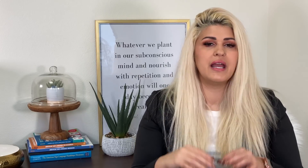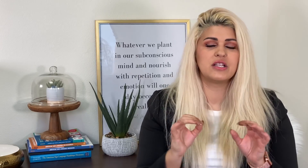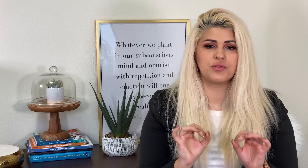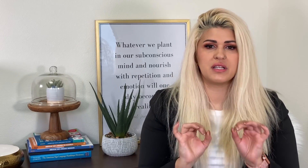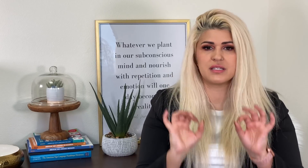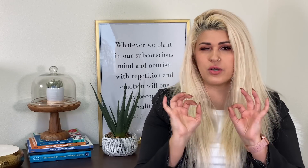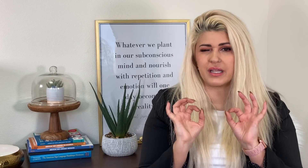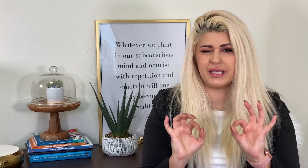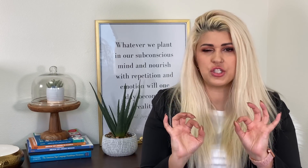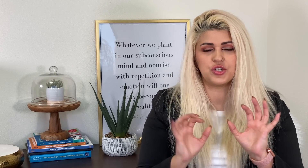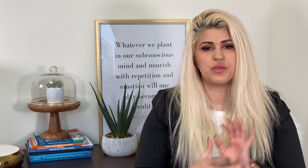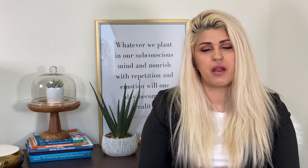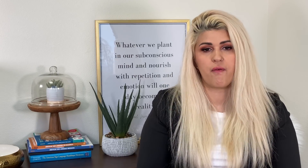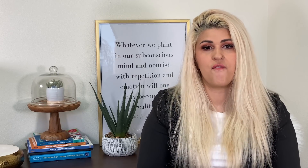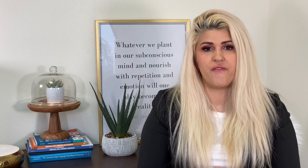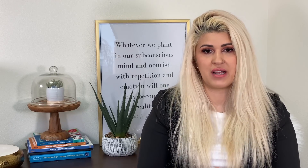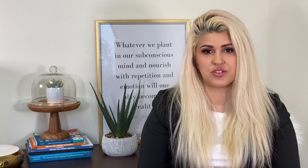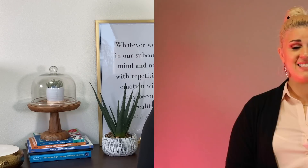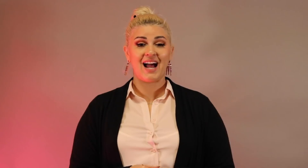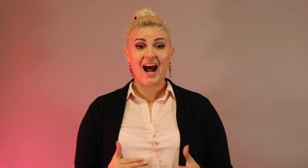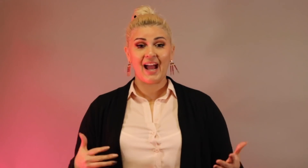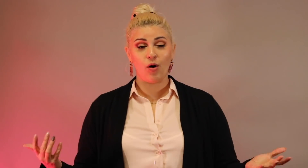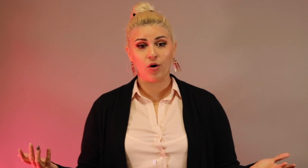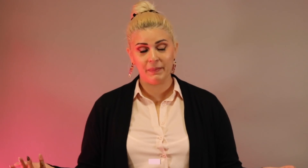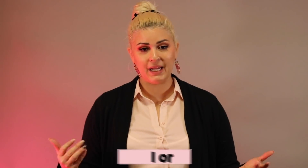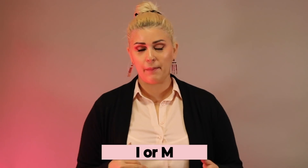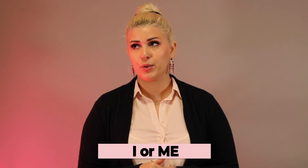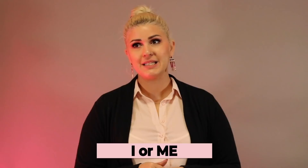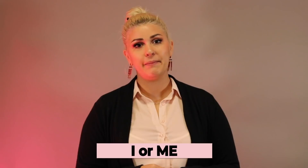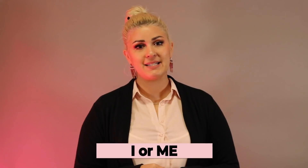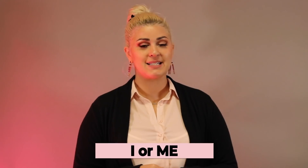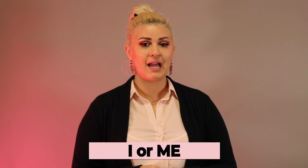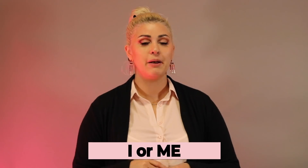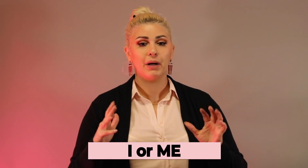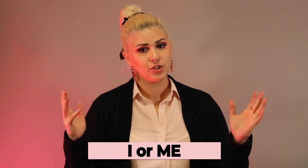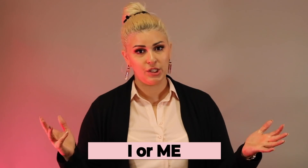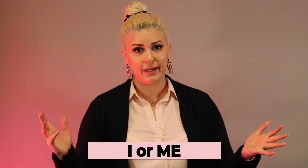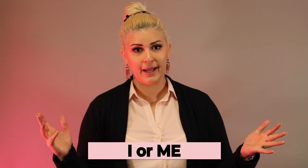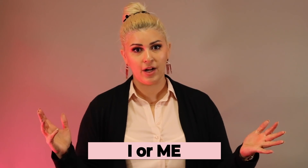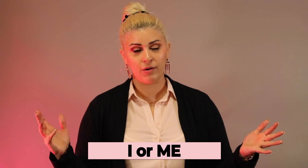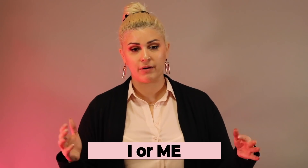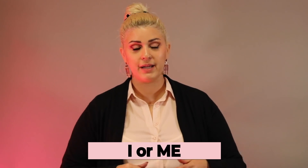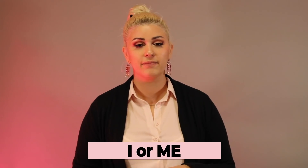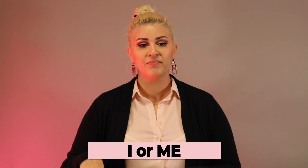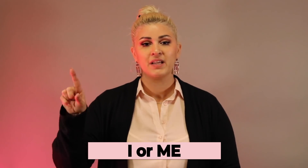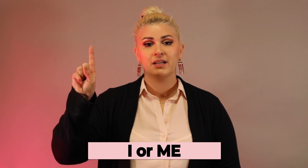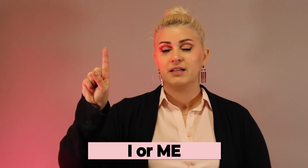And so this is gonna get you there faster. I or me, pretty basic sign, but you gotta know it, right?